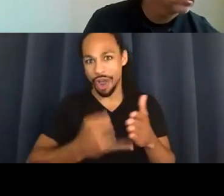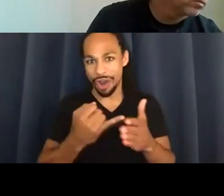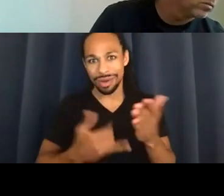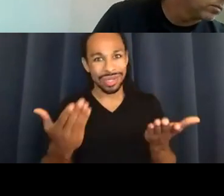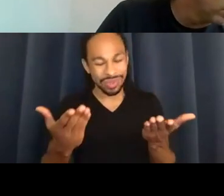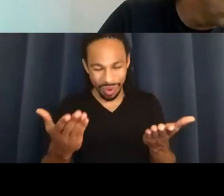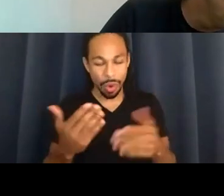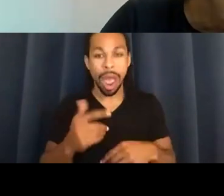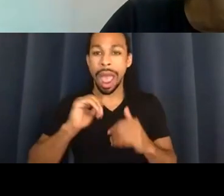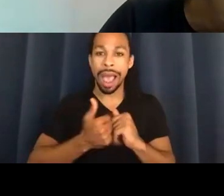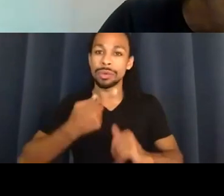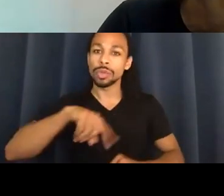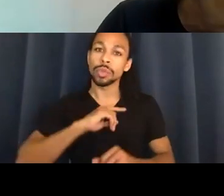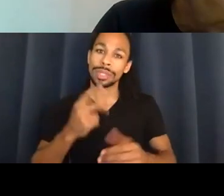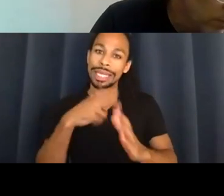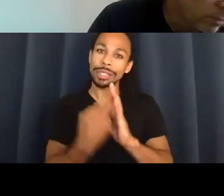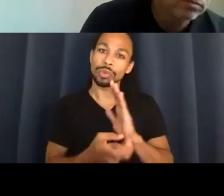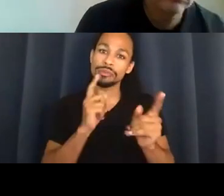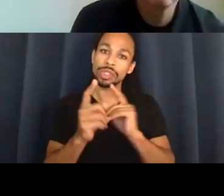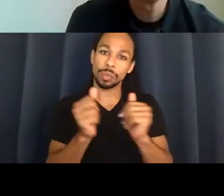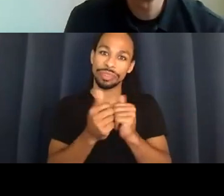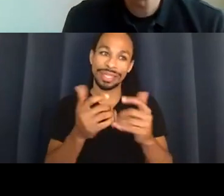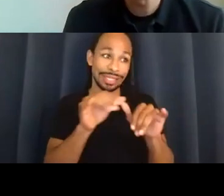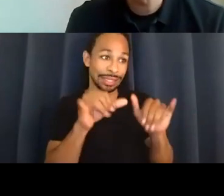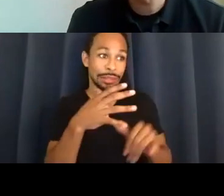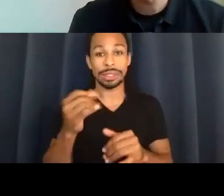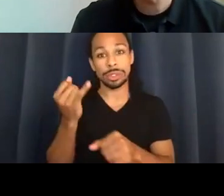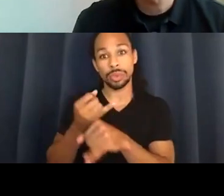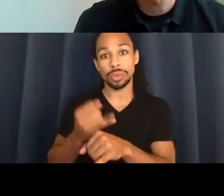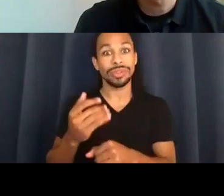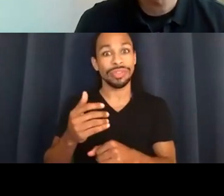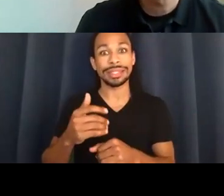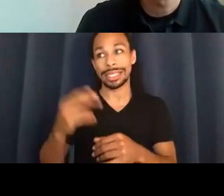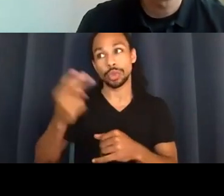these conversations with institutions who have historically disenfranchised us and think